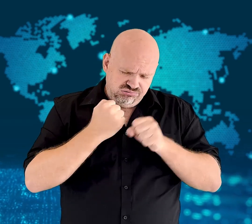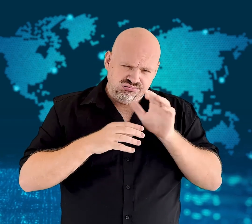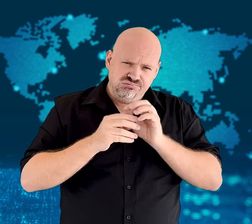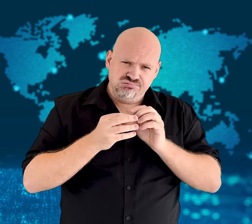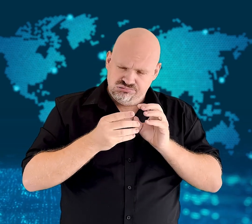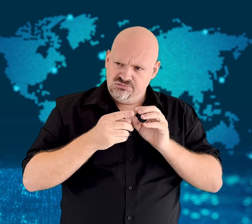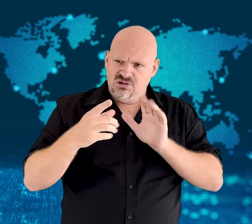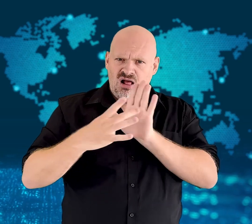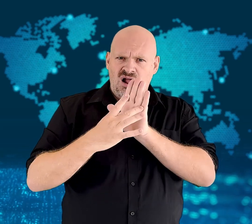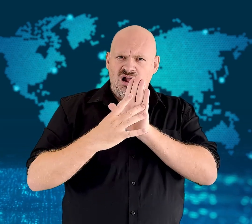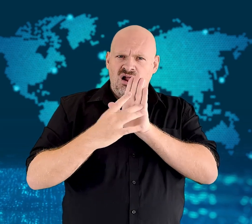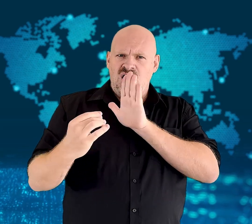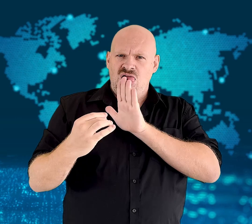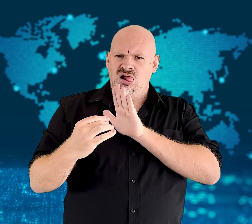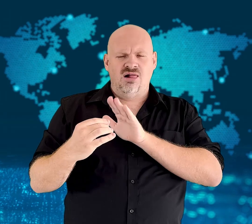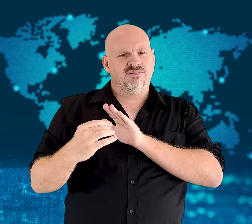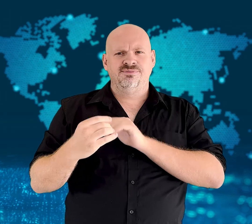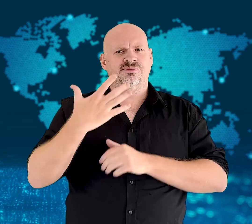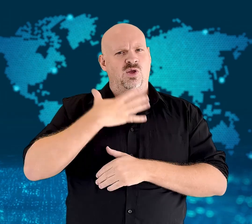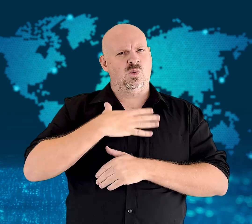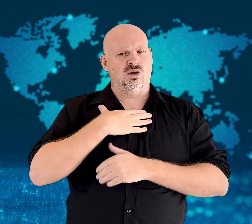billions of USD on creating it.